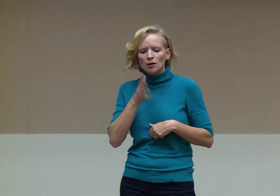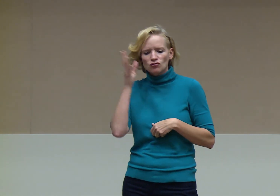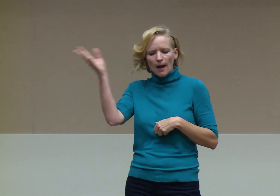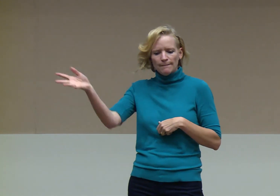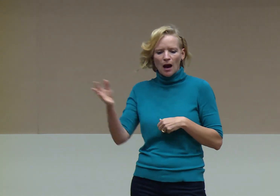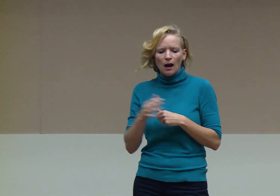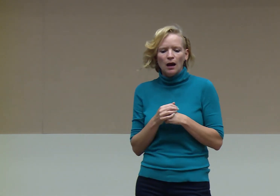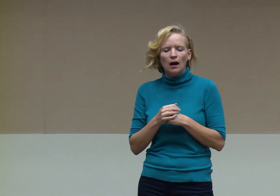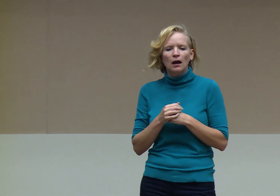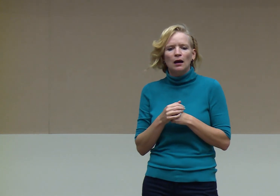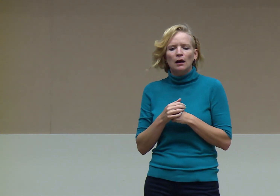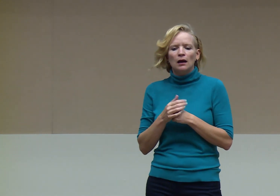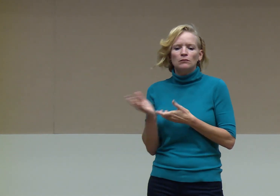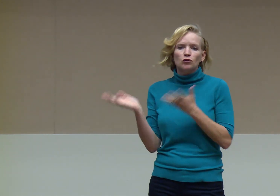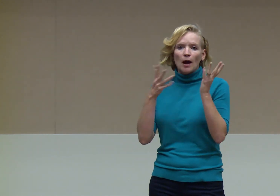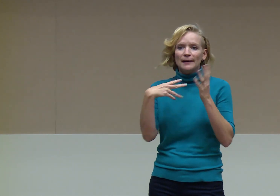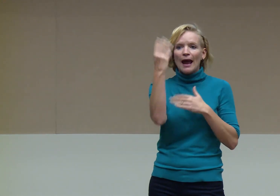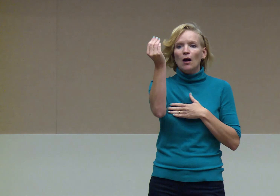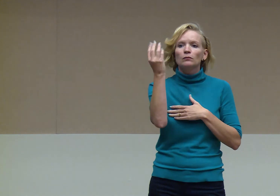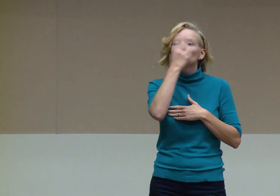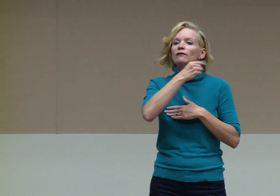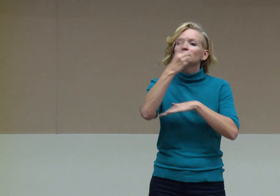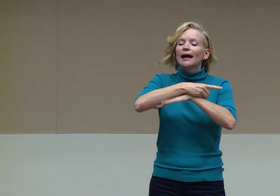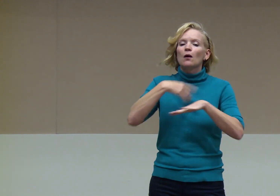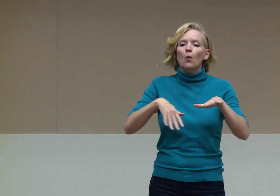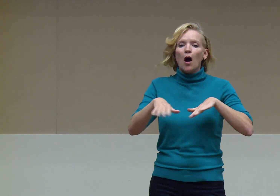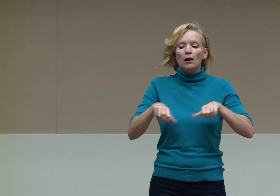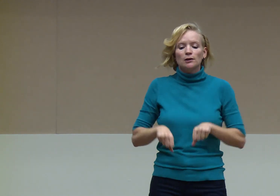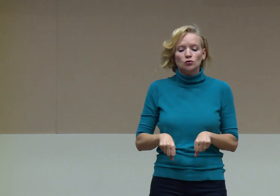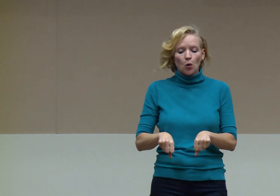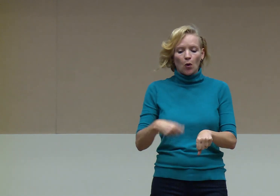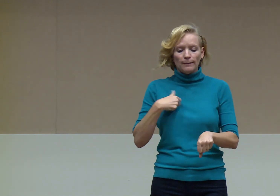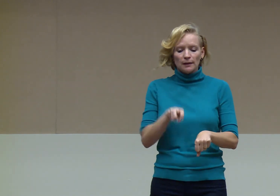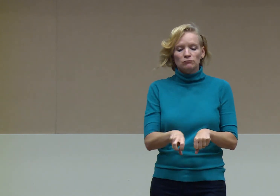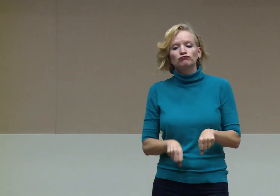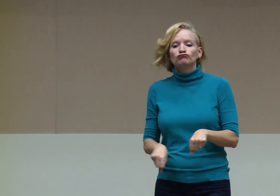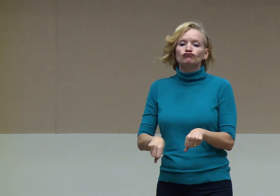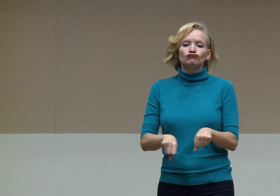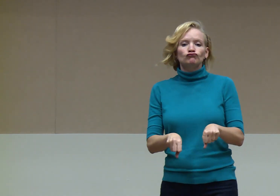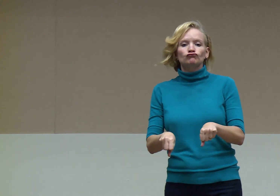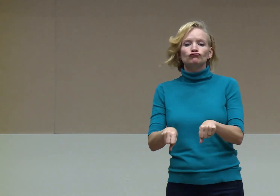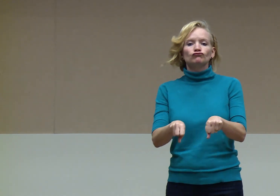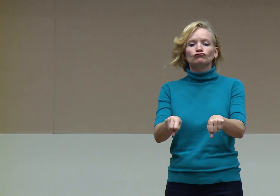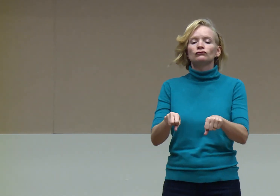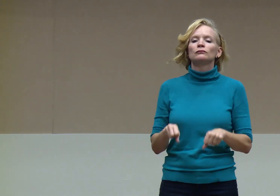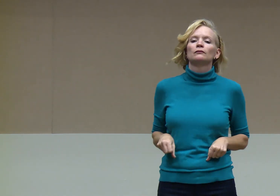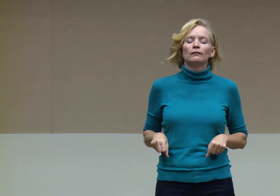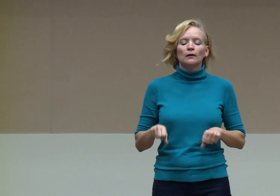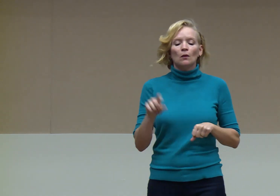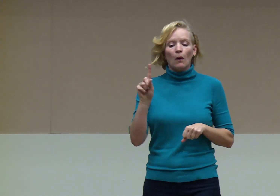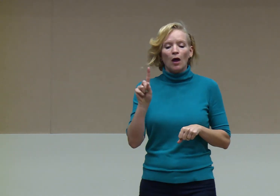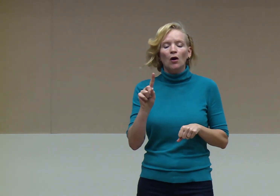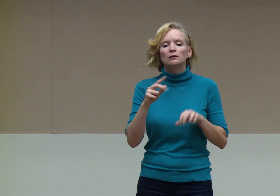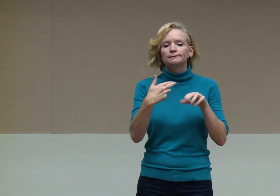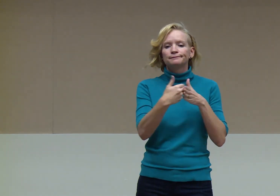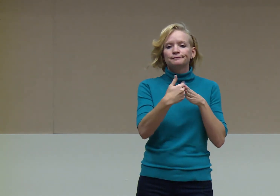or, "My mom told me that one day my grandmother "took me out on a stroll on a beautiful day